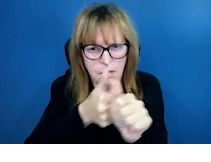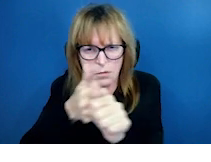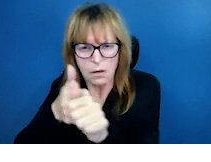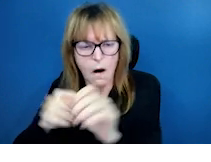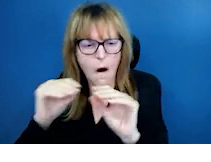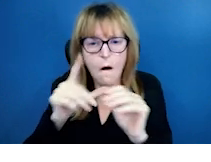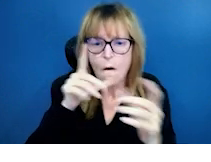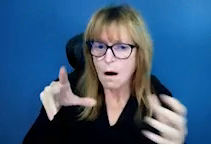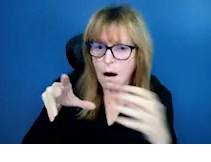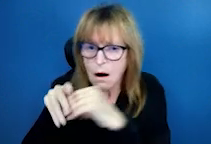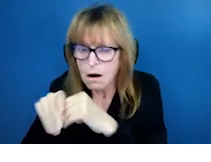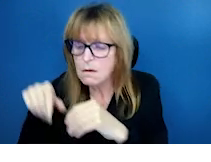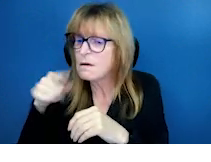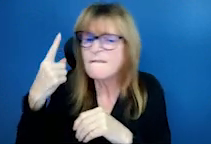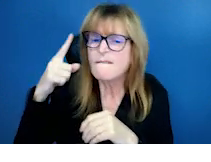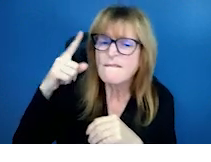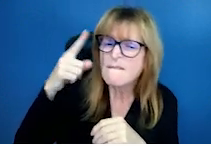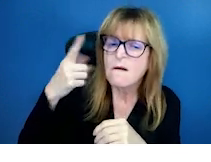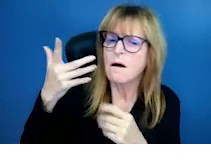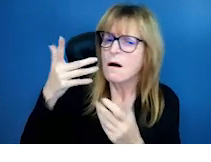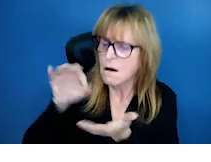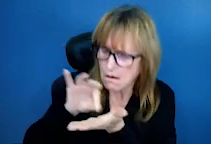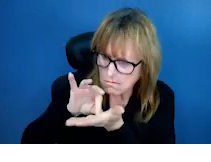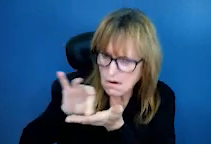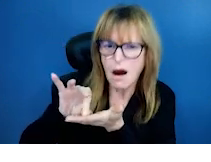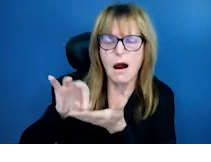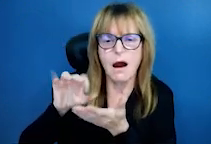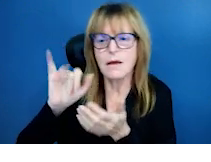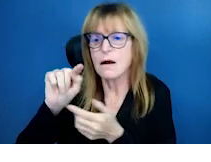organization files electronically using the provided tax software.